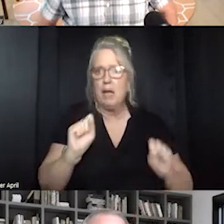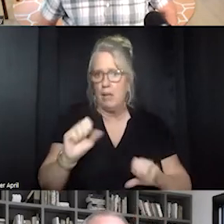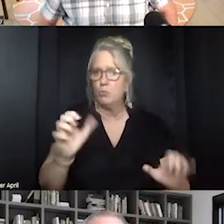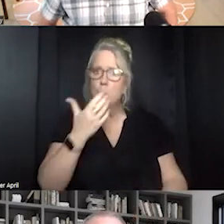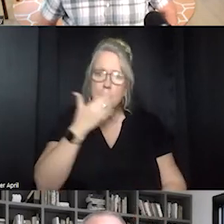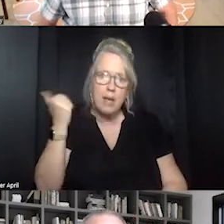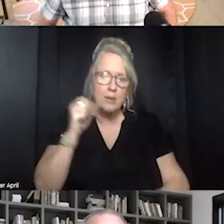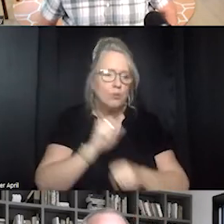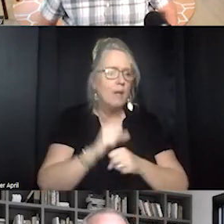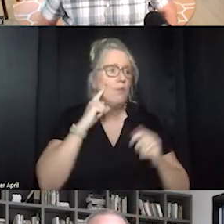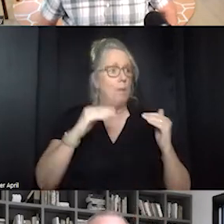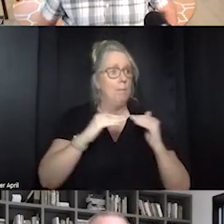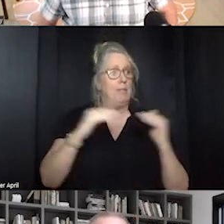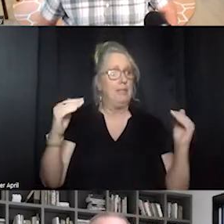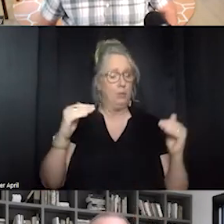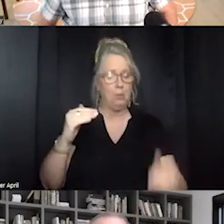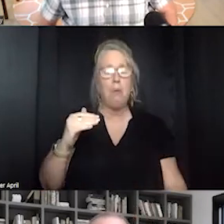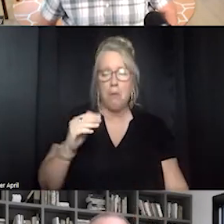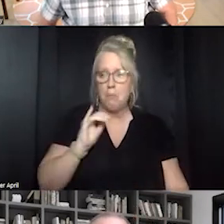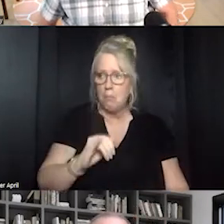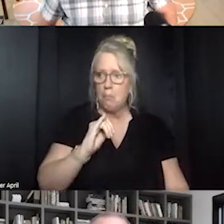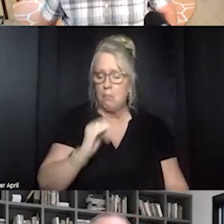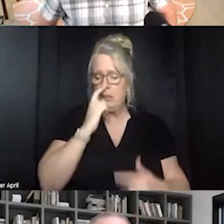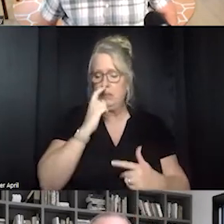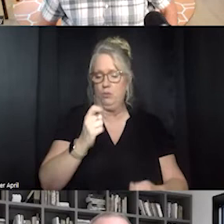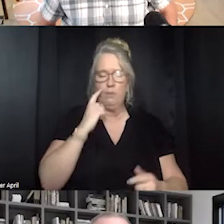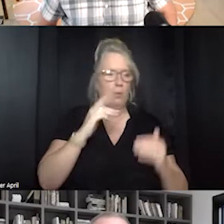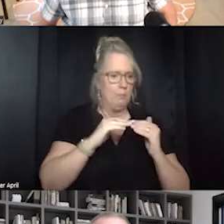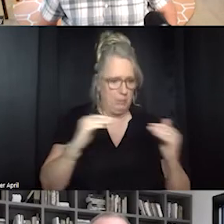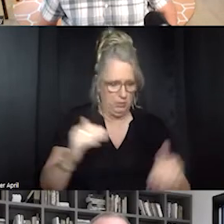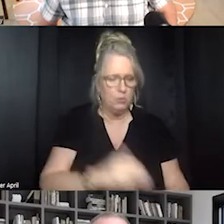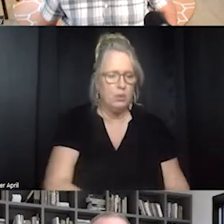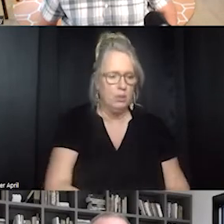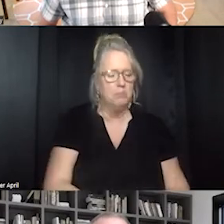PEER SIDE. INTERESTING ON THE PEERS. WE DO HAVE THEM. THERE ARE DIFFERENT SRAOEUR REQUIREMENTS.